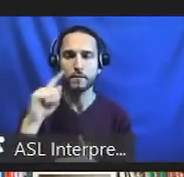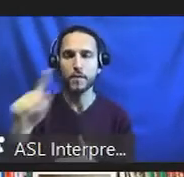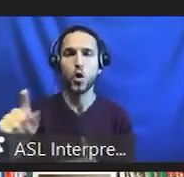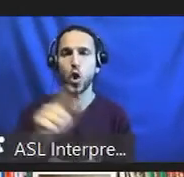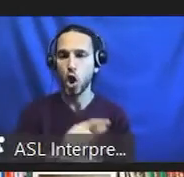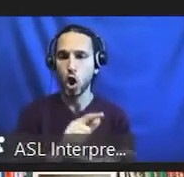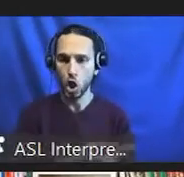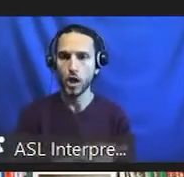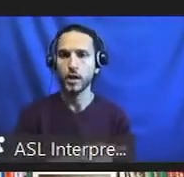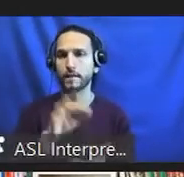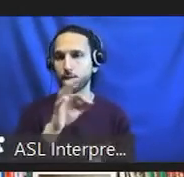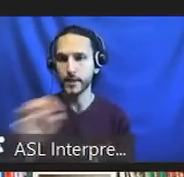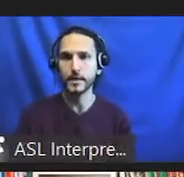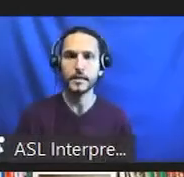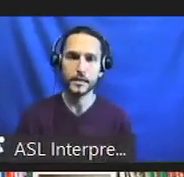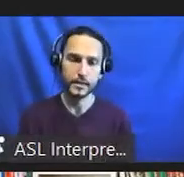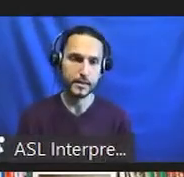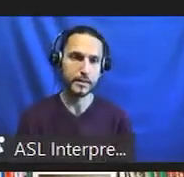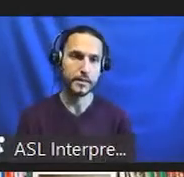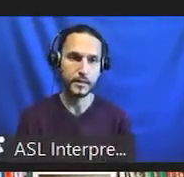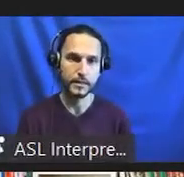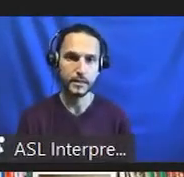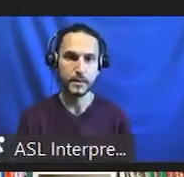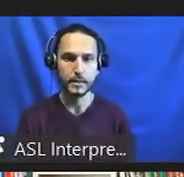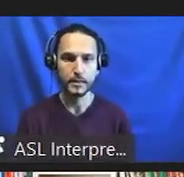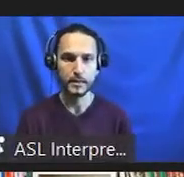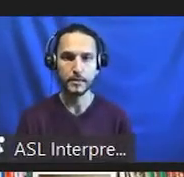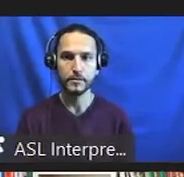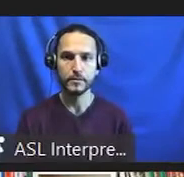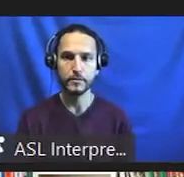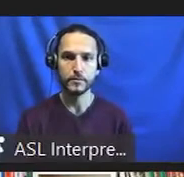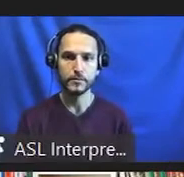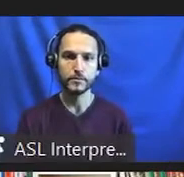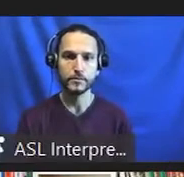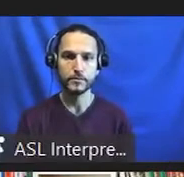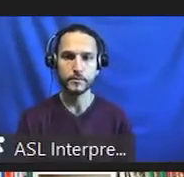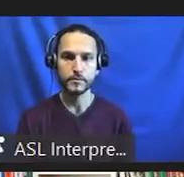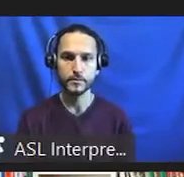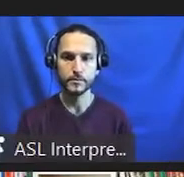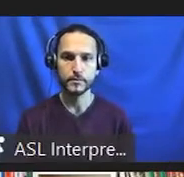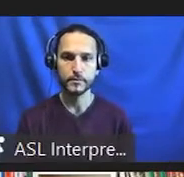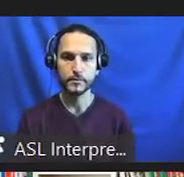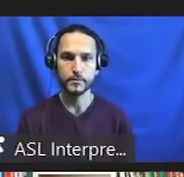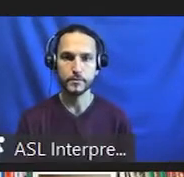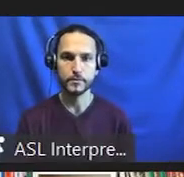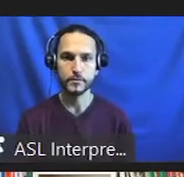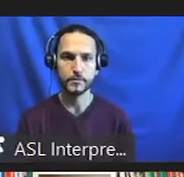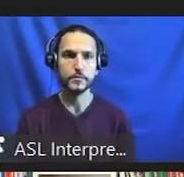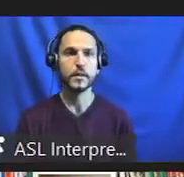So Adam, I think you wanted to talk about the resolution here,